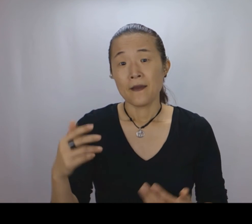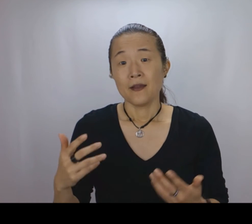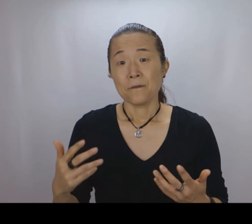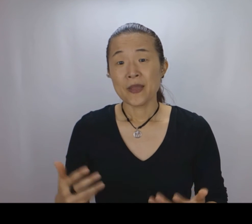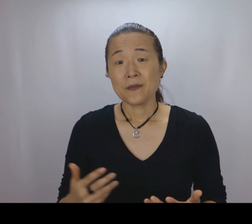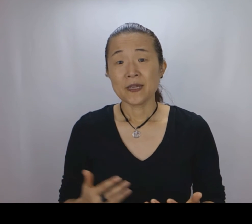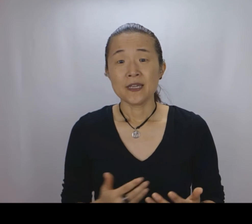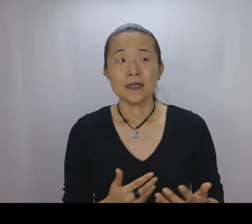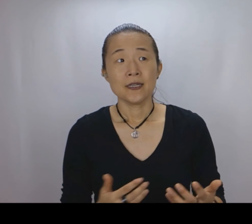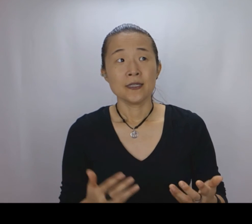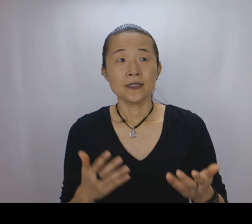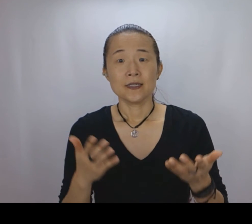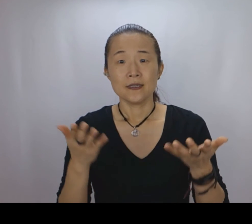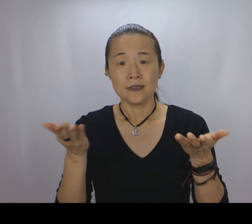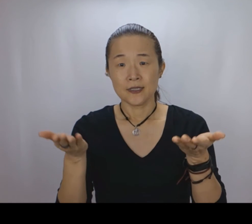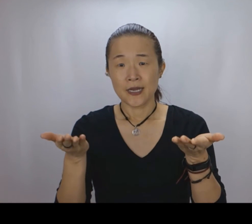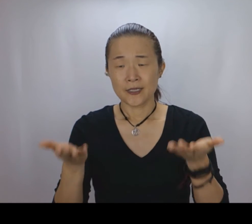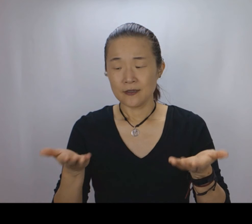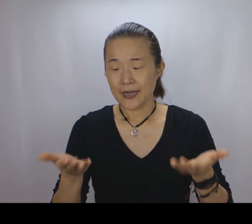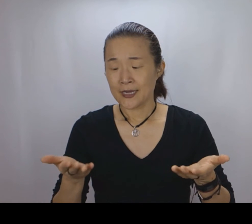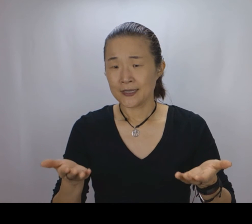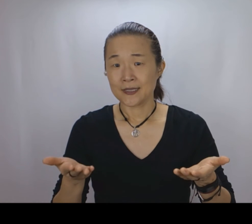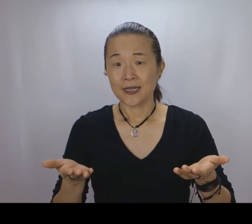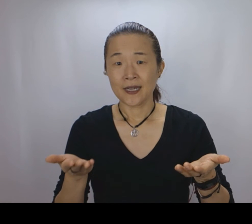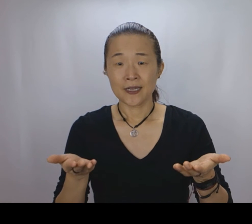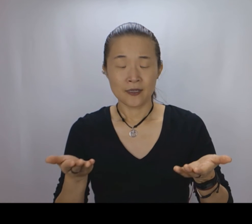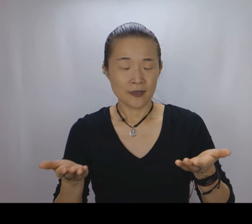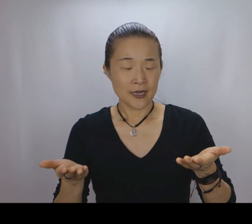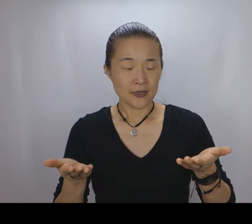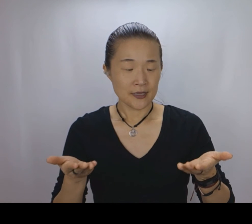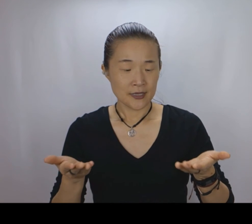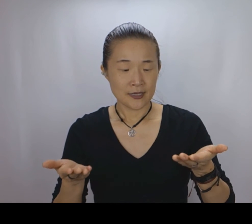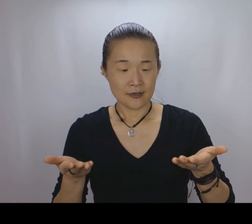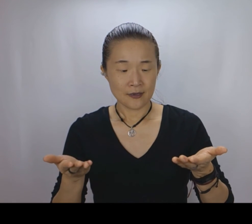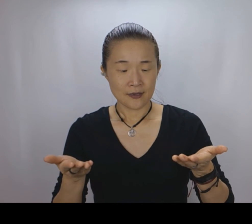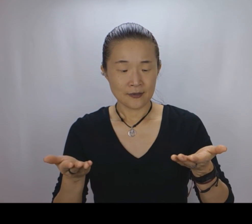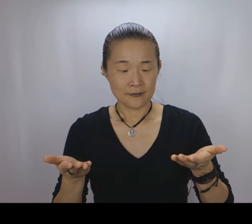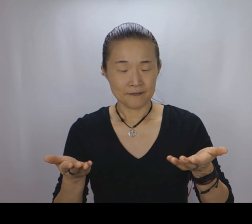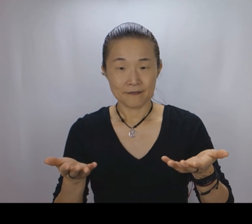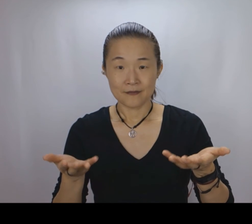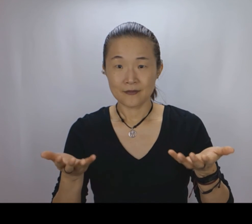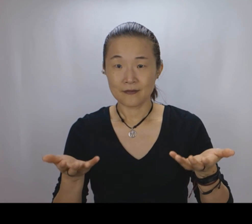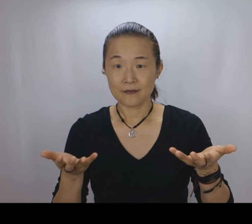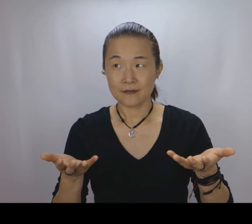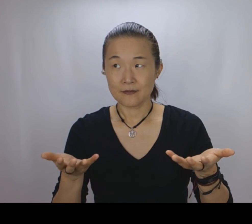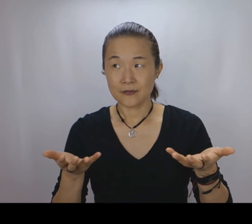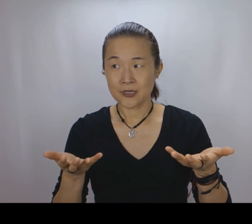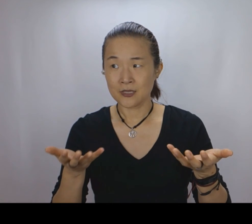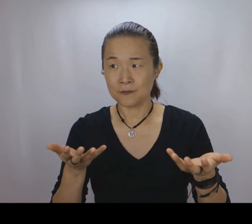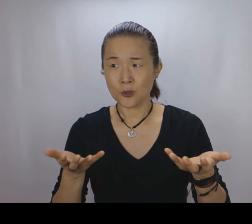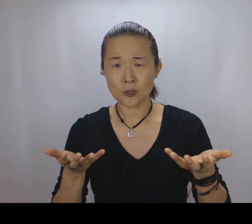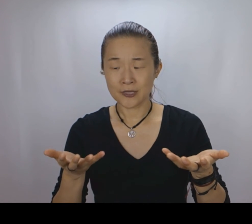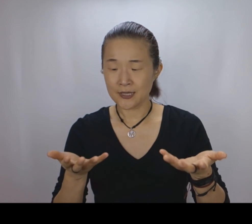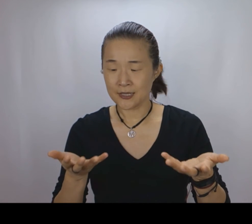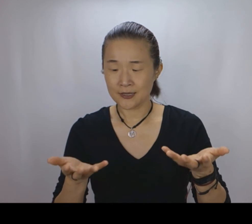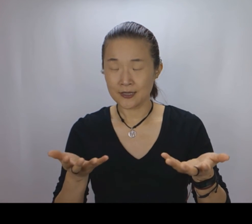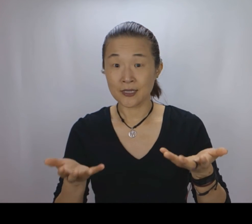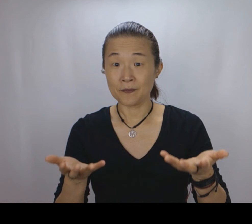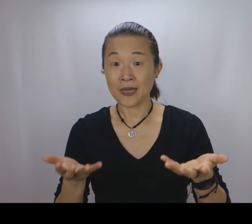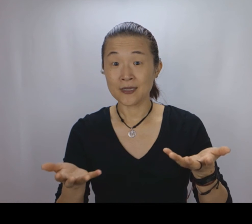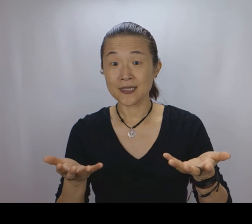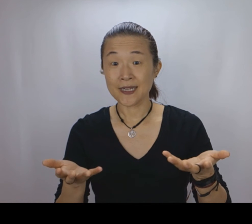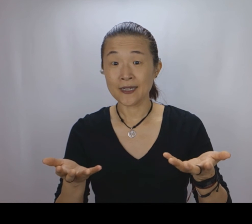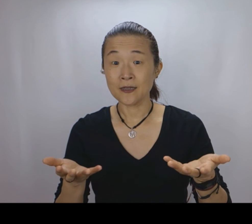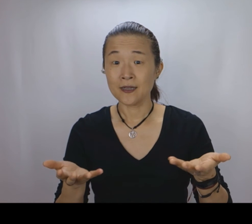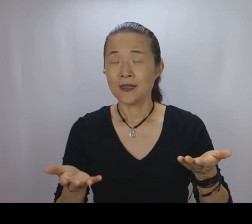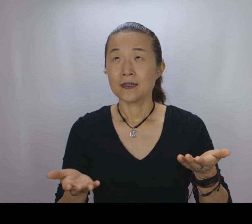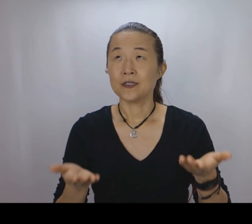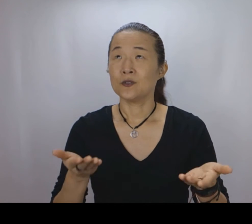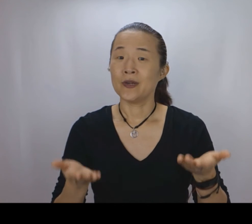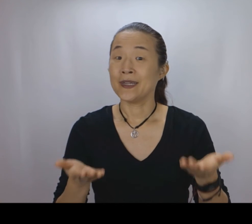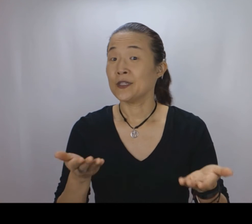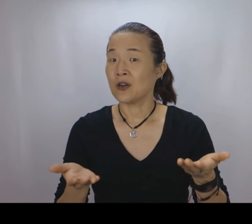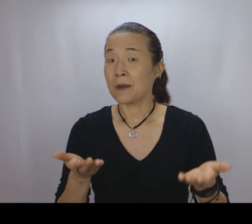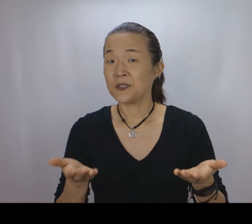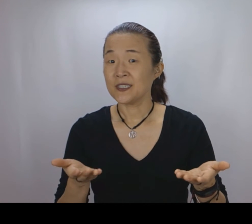Maybe is you take two hands and they're like the the bowls in a balanced scale because you're weighing your options